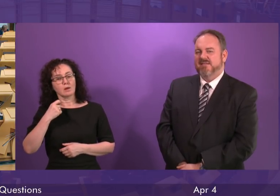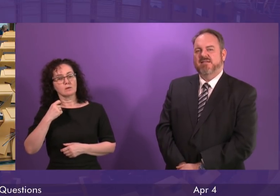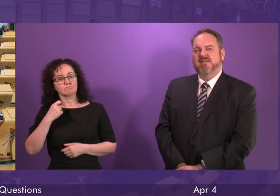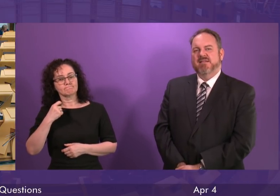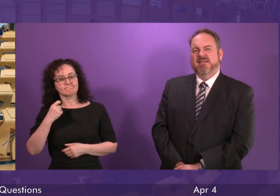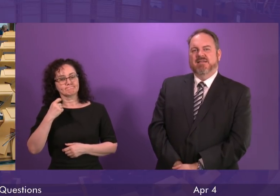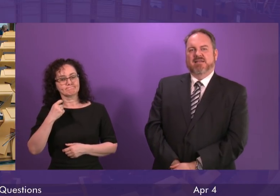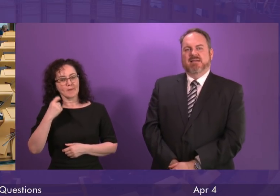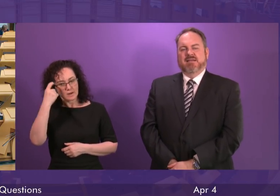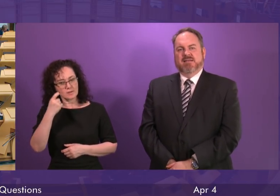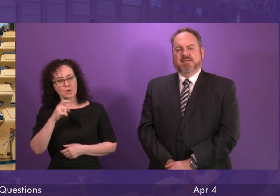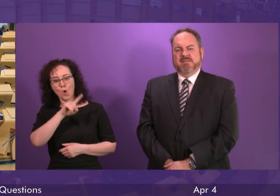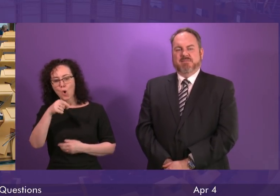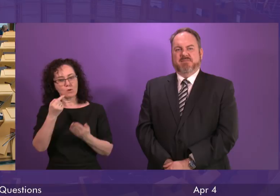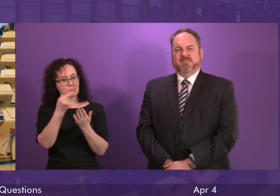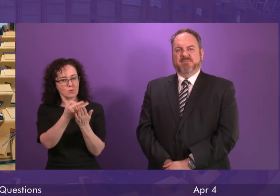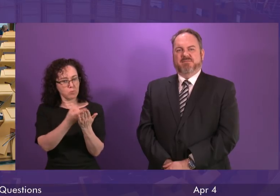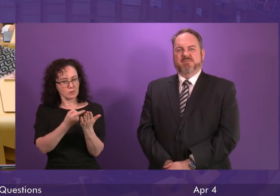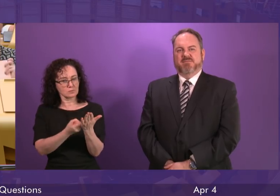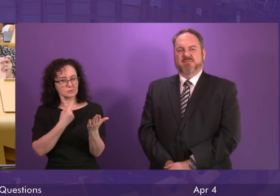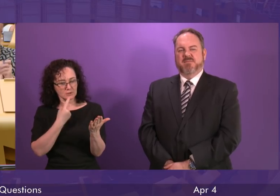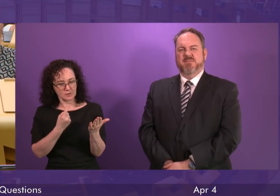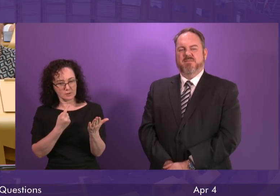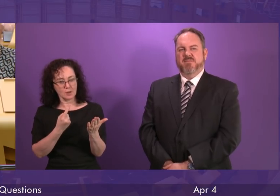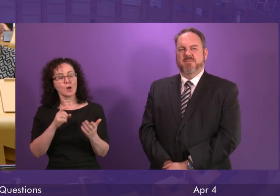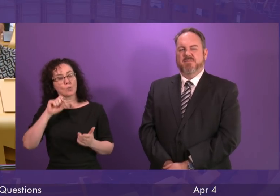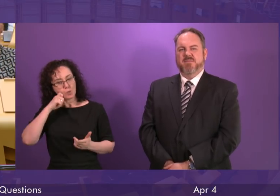of that nature. As I said in my original answer, one of the things that we will consult on